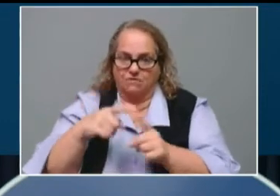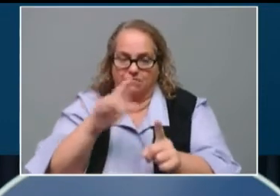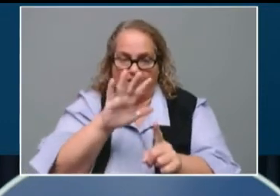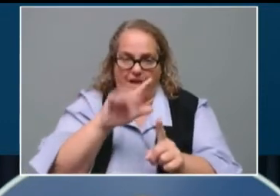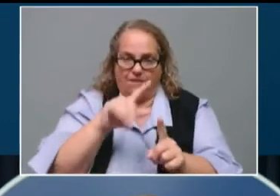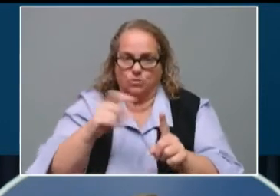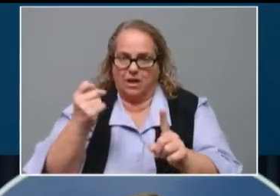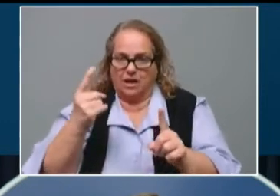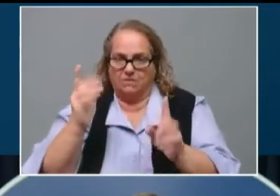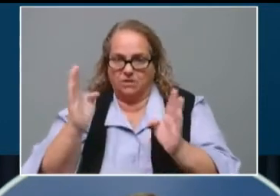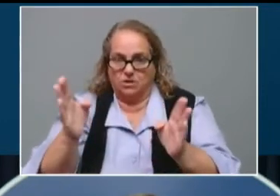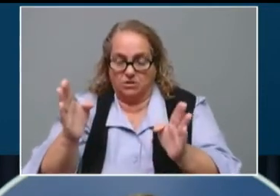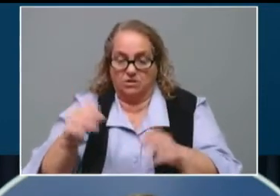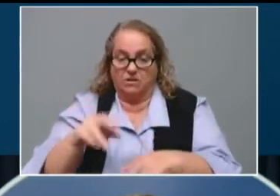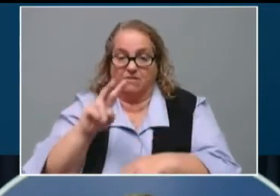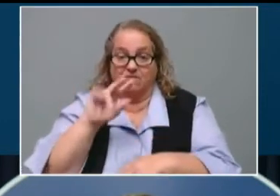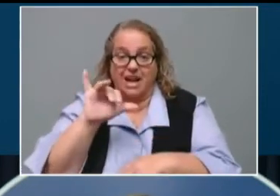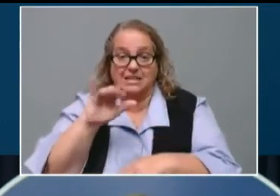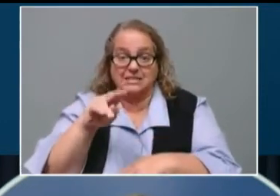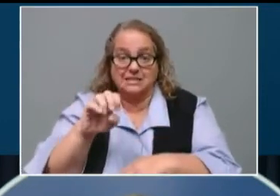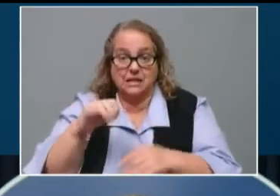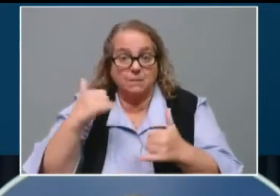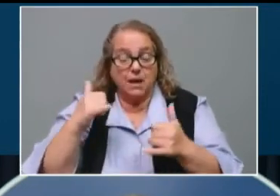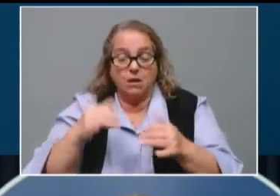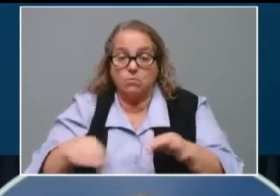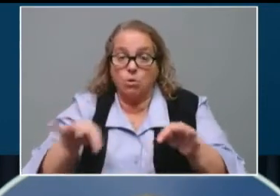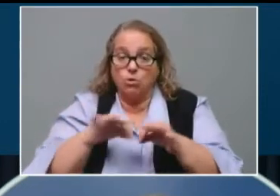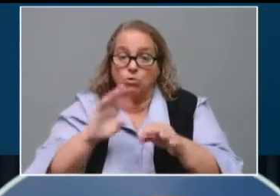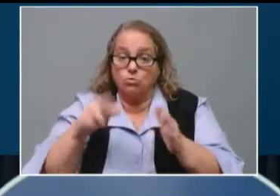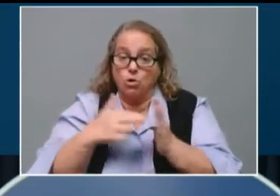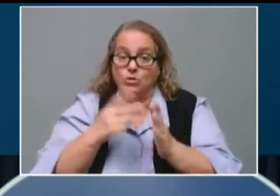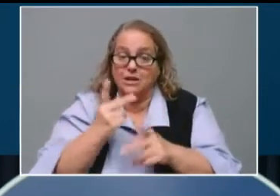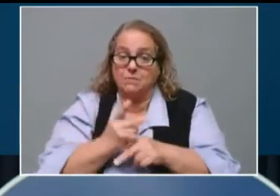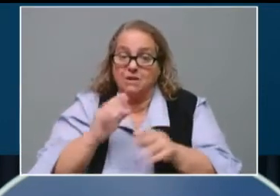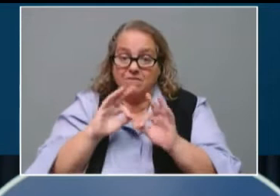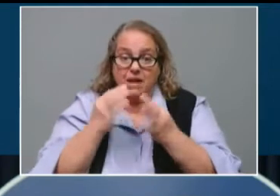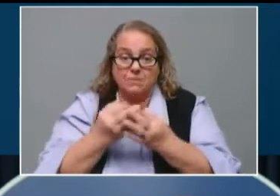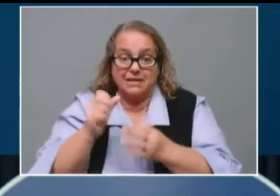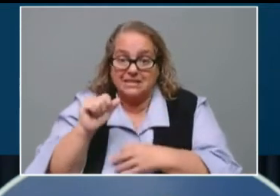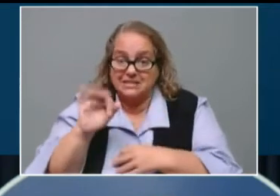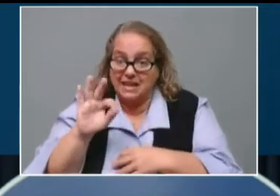plays an important role in keeping our families safe. You're I mean it's it's